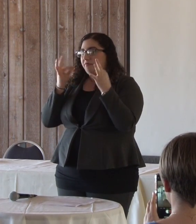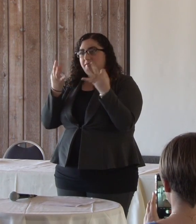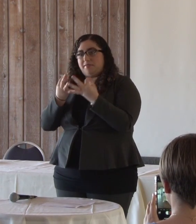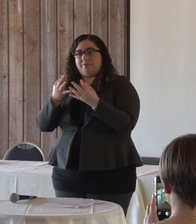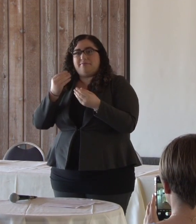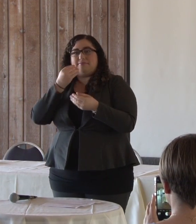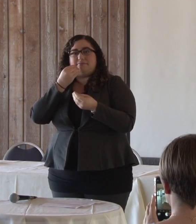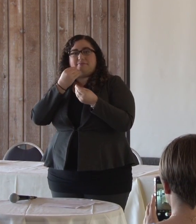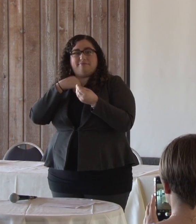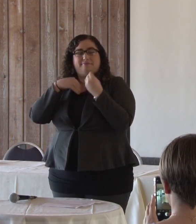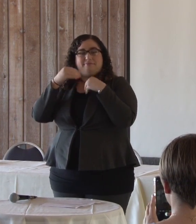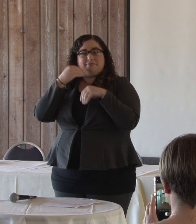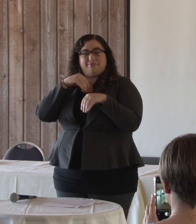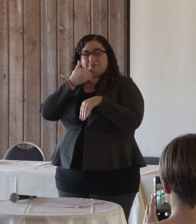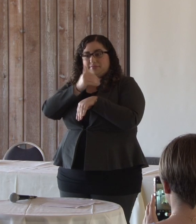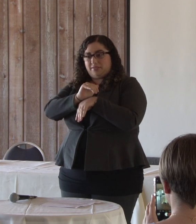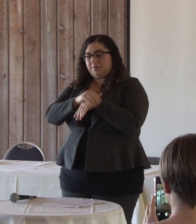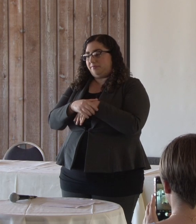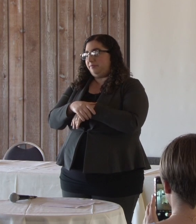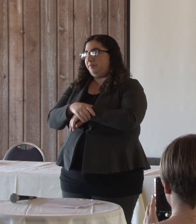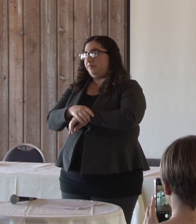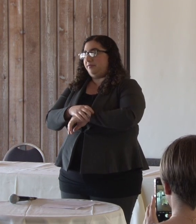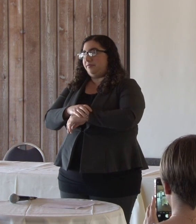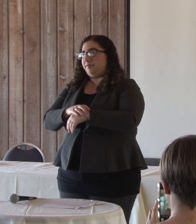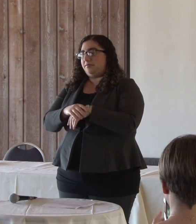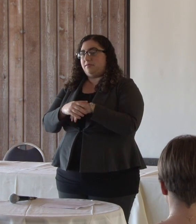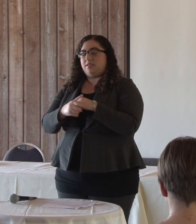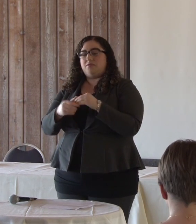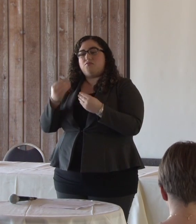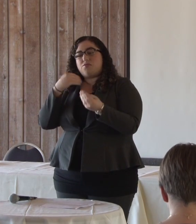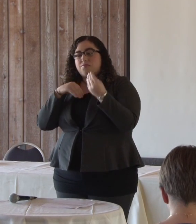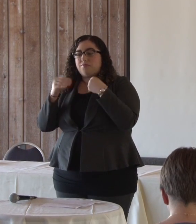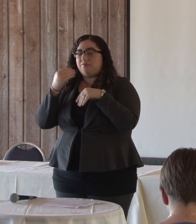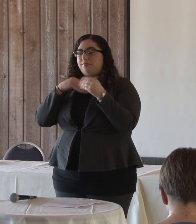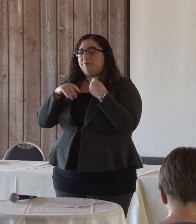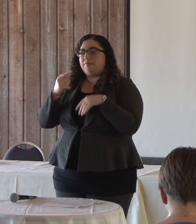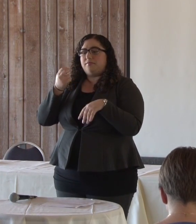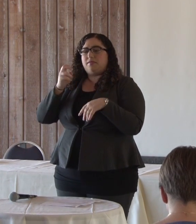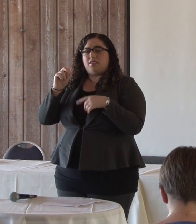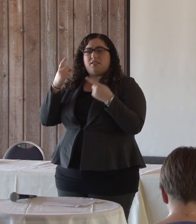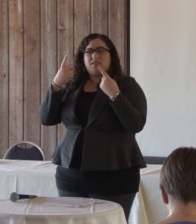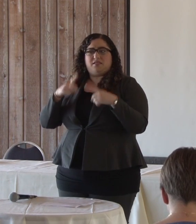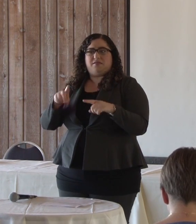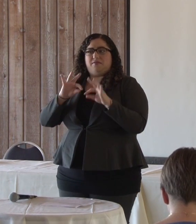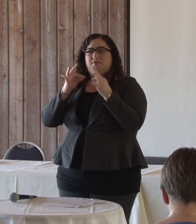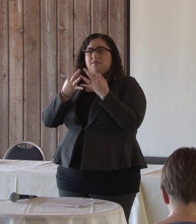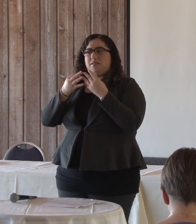She sat at the table one day surrounded by family eating a dinner.